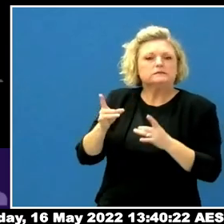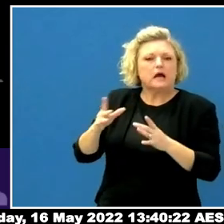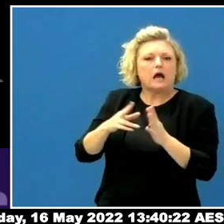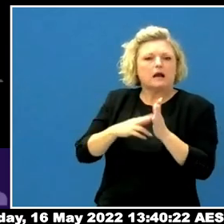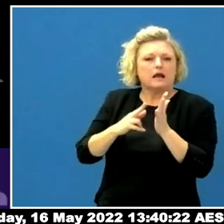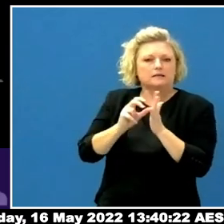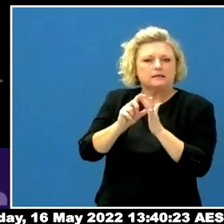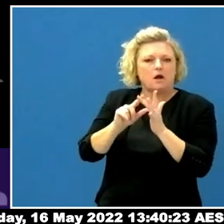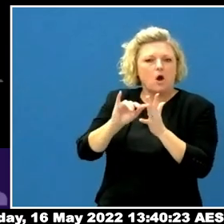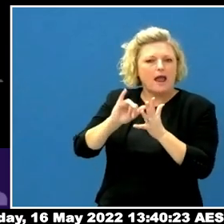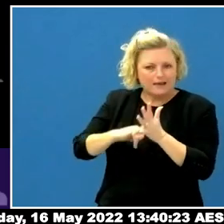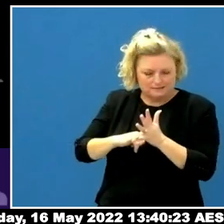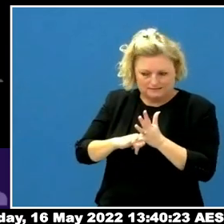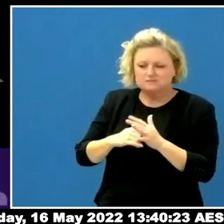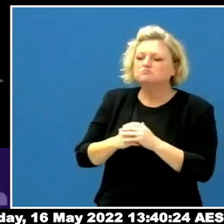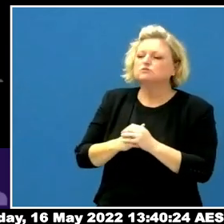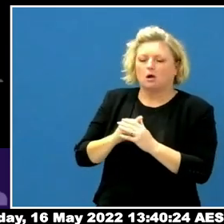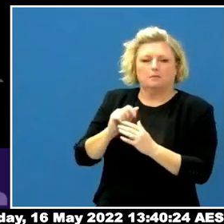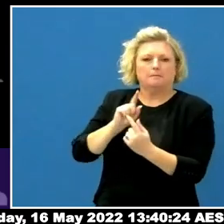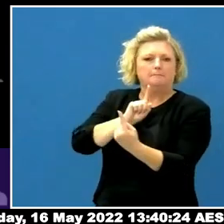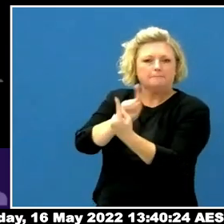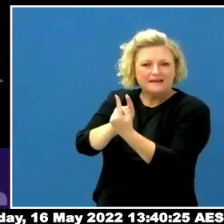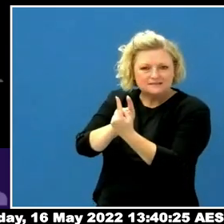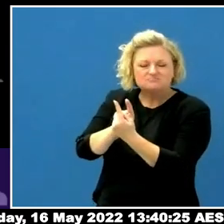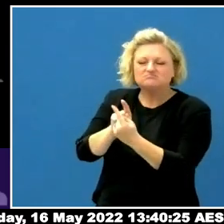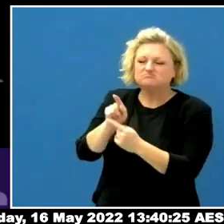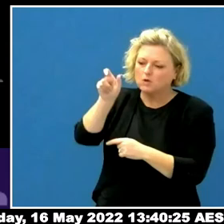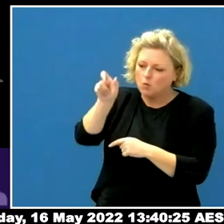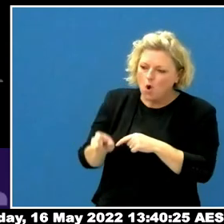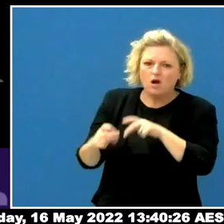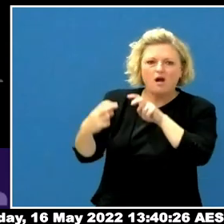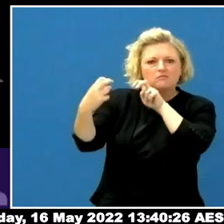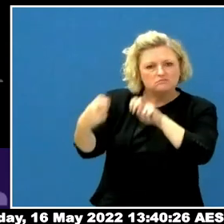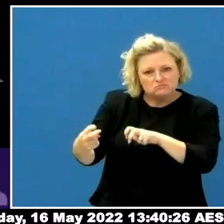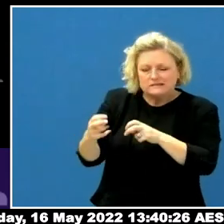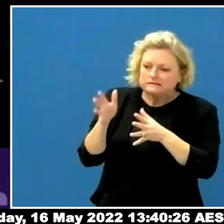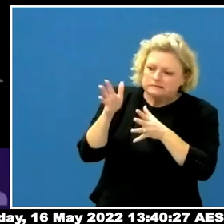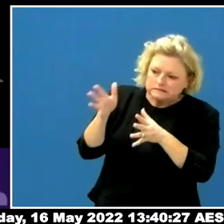through his wants and needs to be able to provide, and then once the funding came